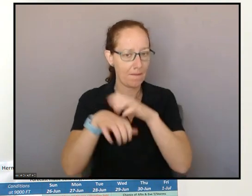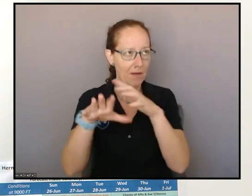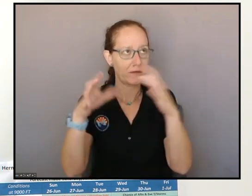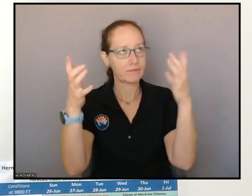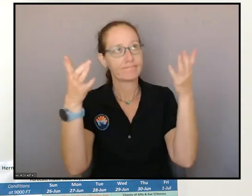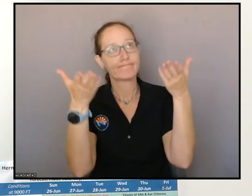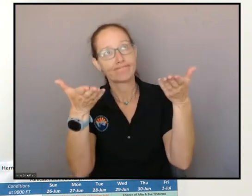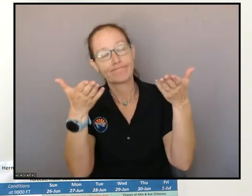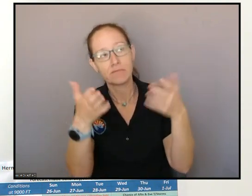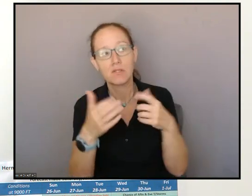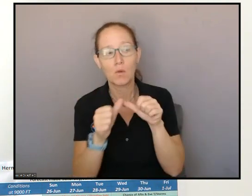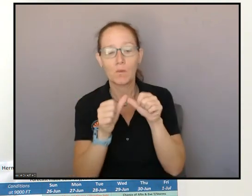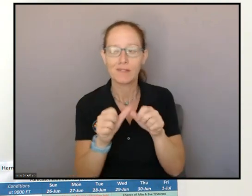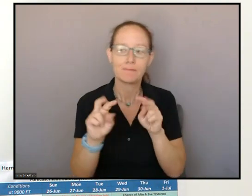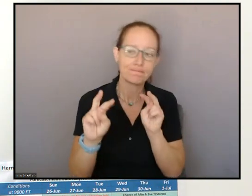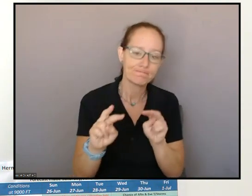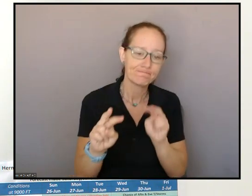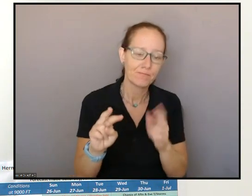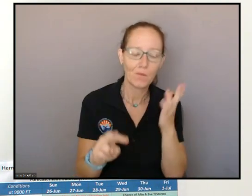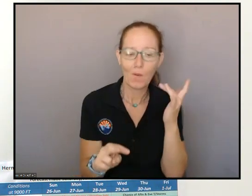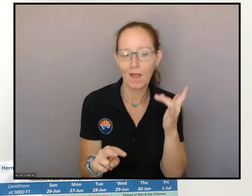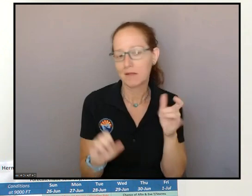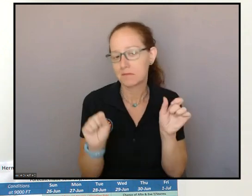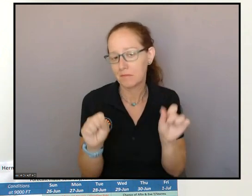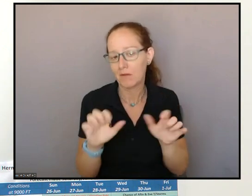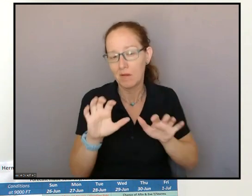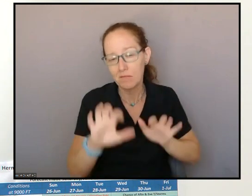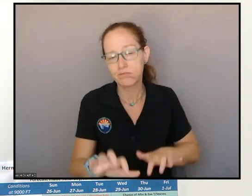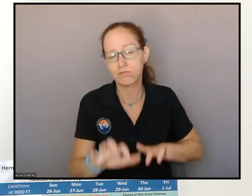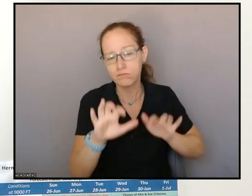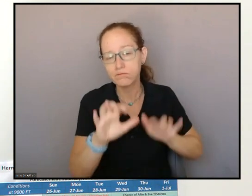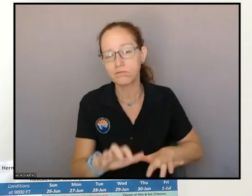for heavy rain and possibly flash flooding again tomorrow.